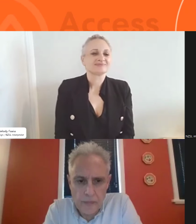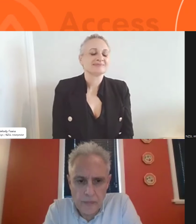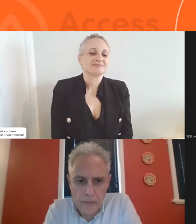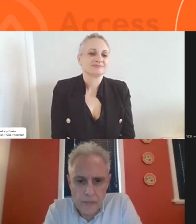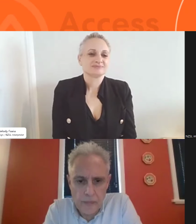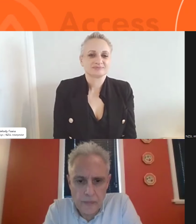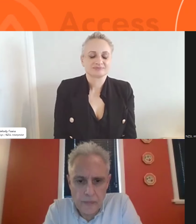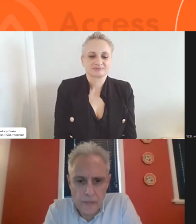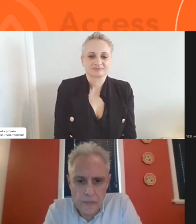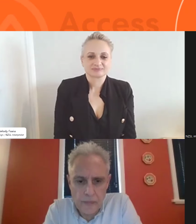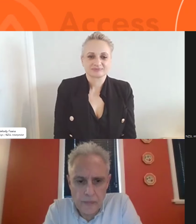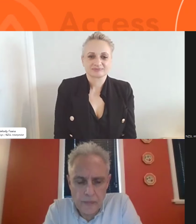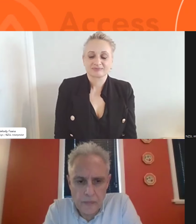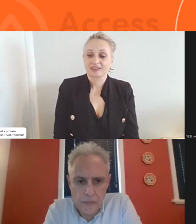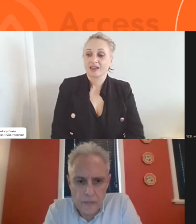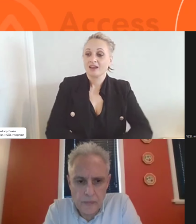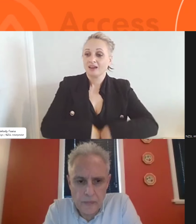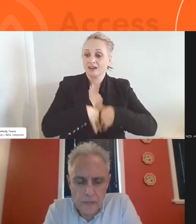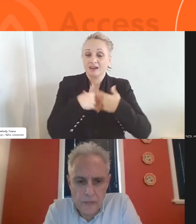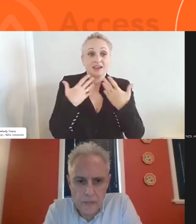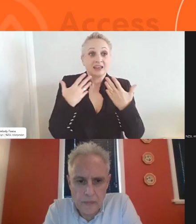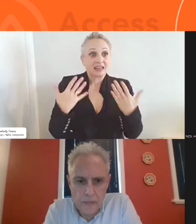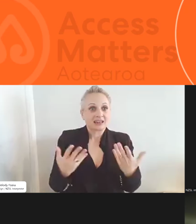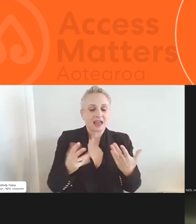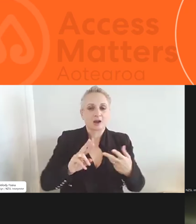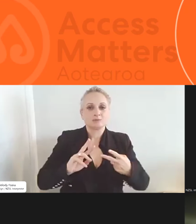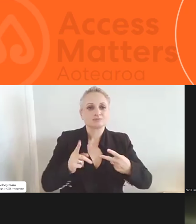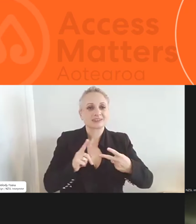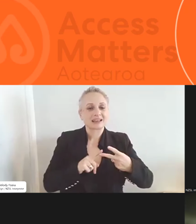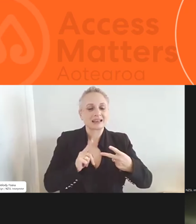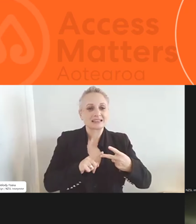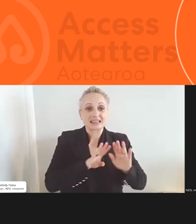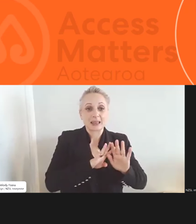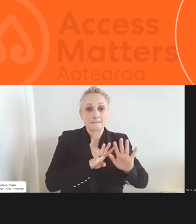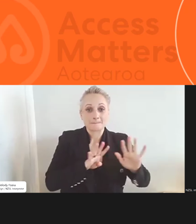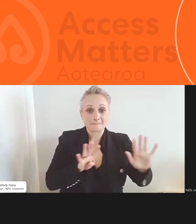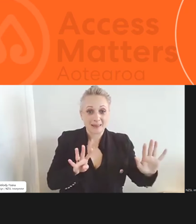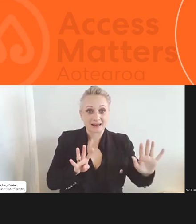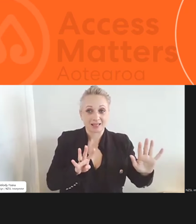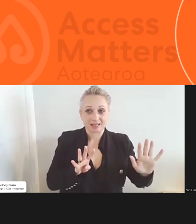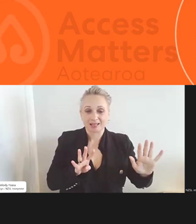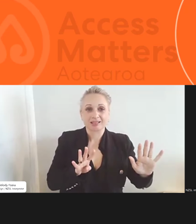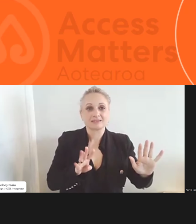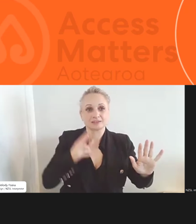our second panel with the thinkers. And mediating this kōrero we have